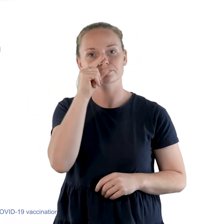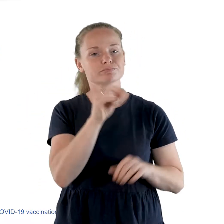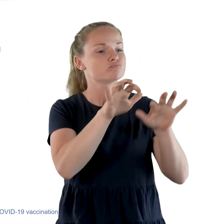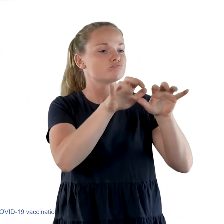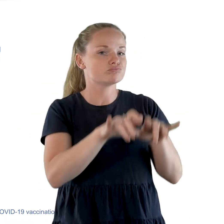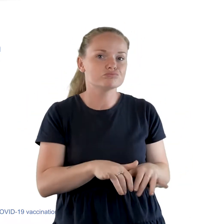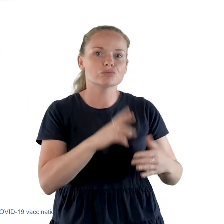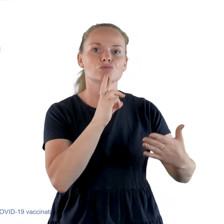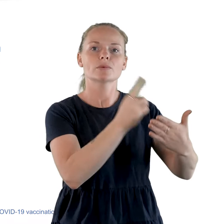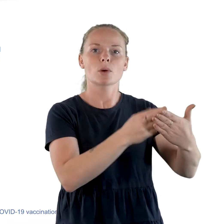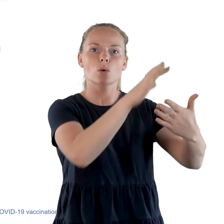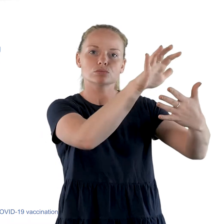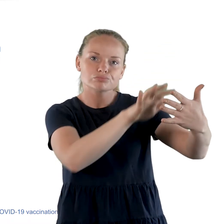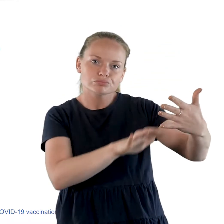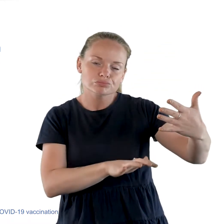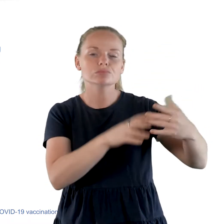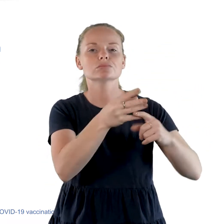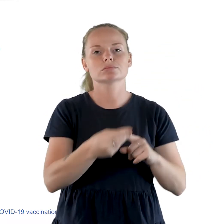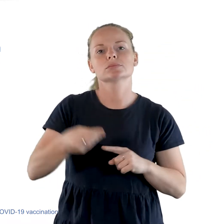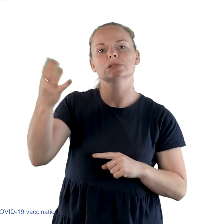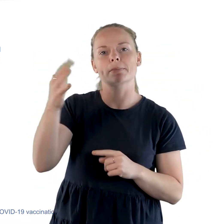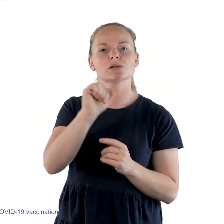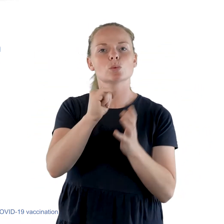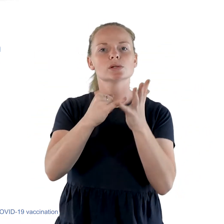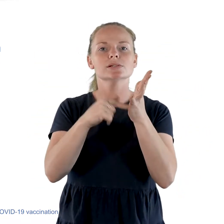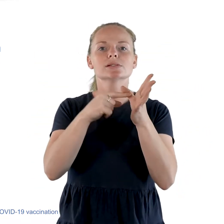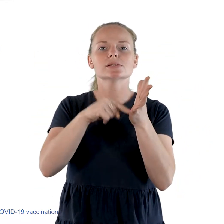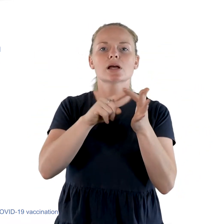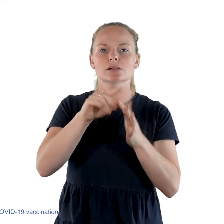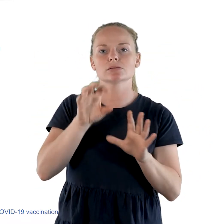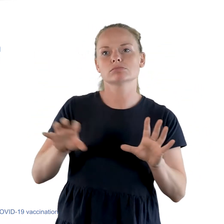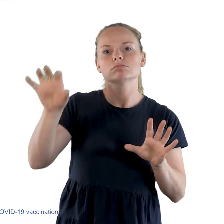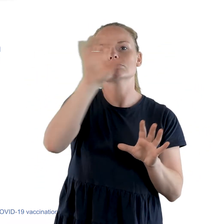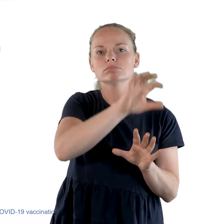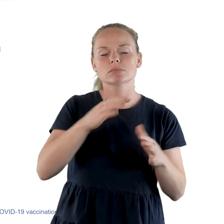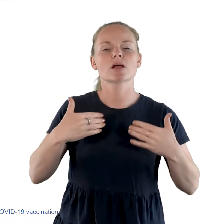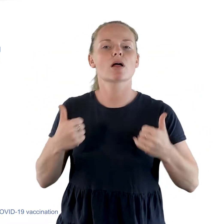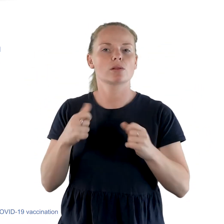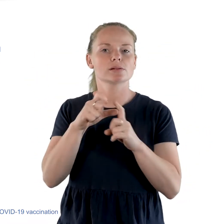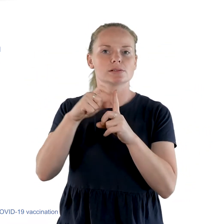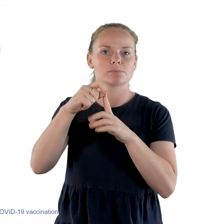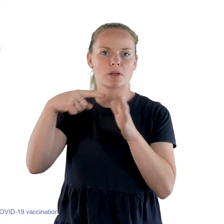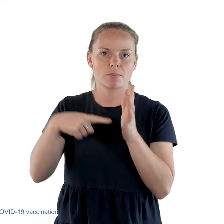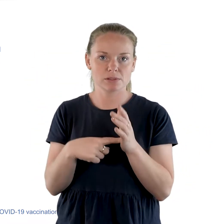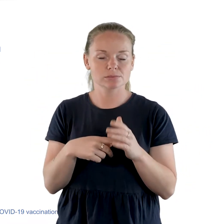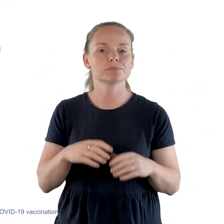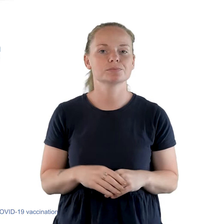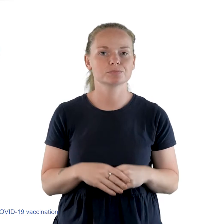They will then make a formal report on your behalf to your state